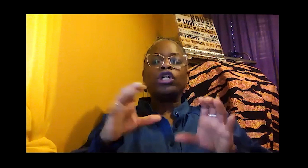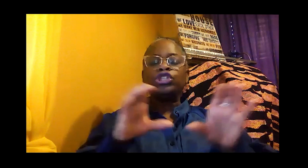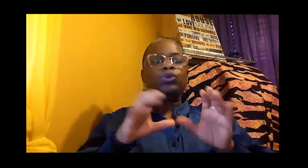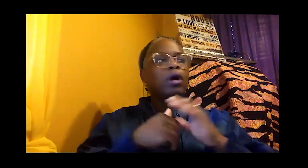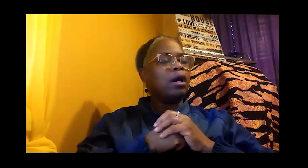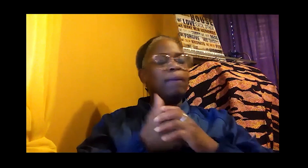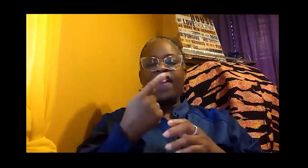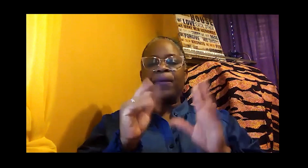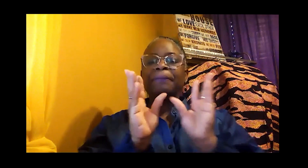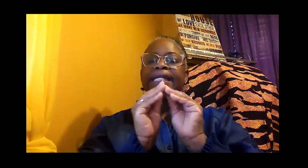we will focus on "The Meeting."